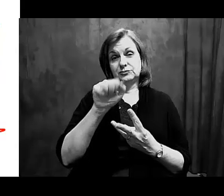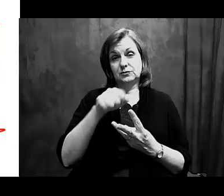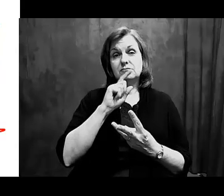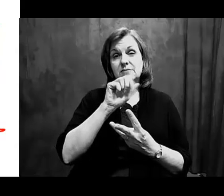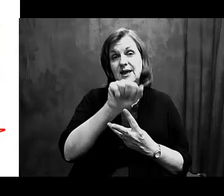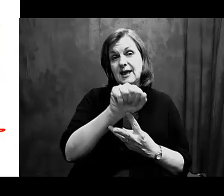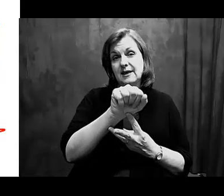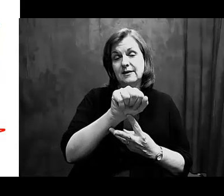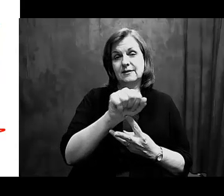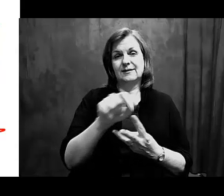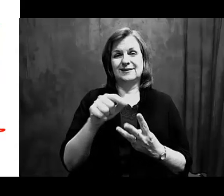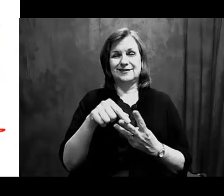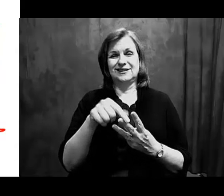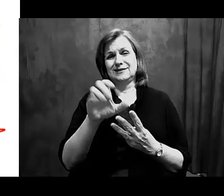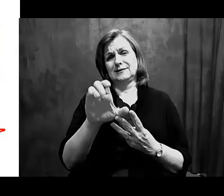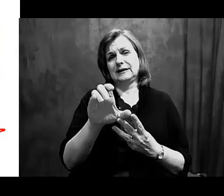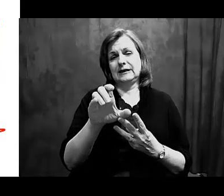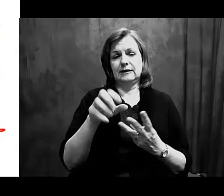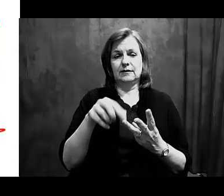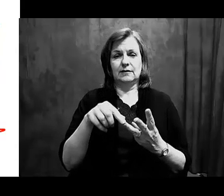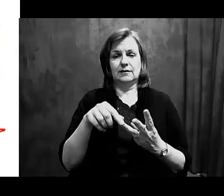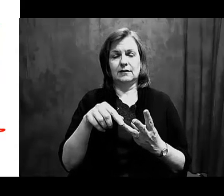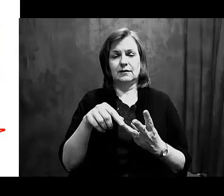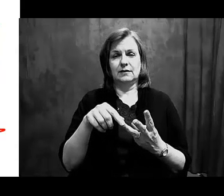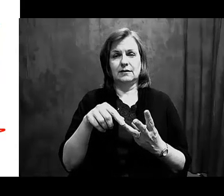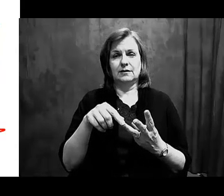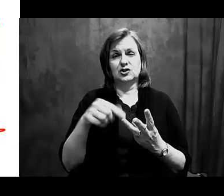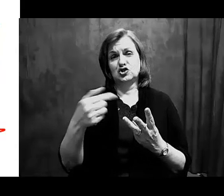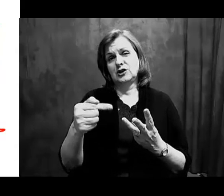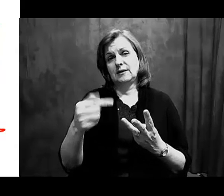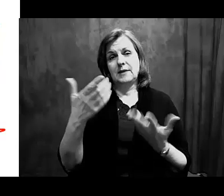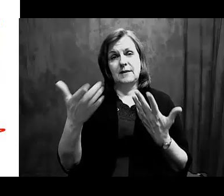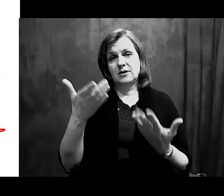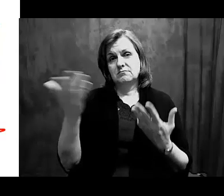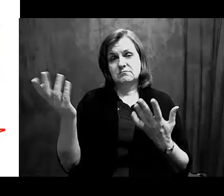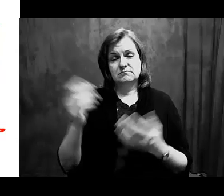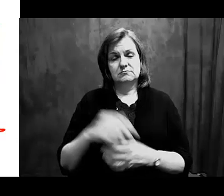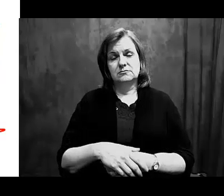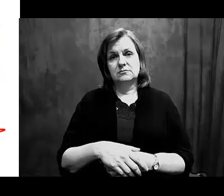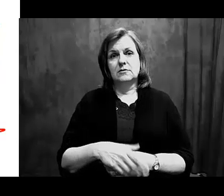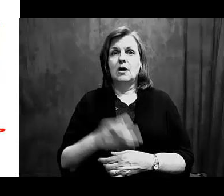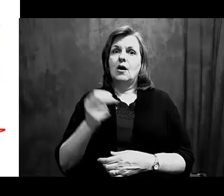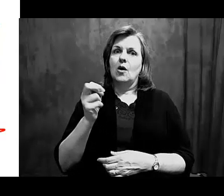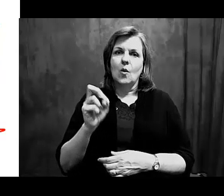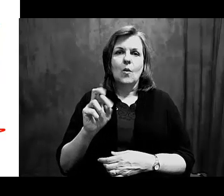the first one could be A. the second one could be C and the third one could be G